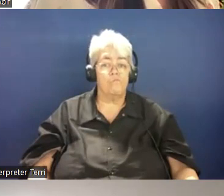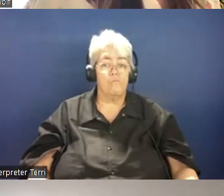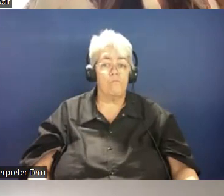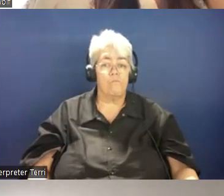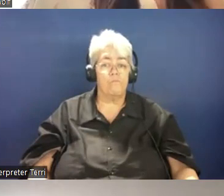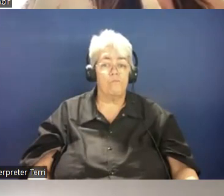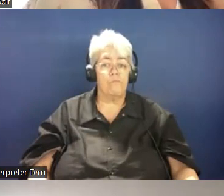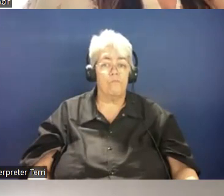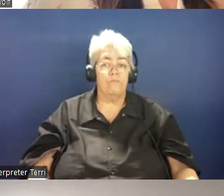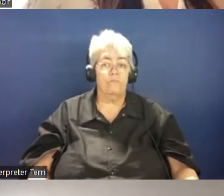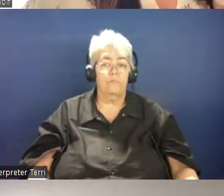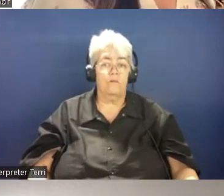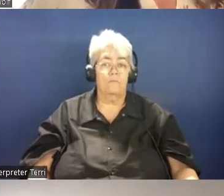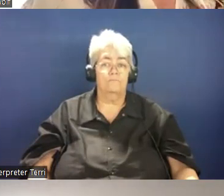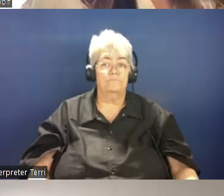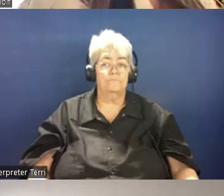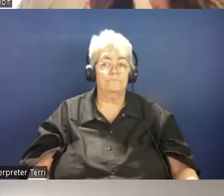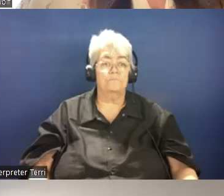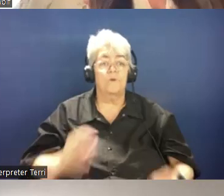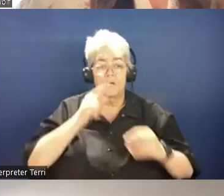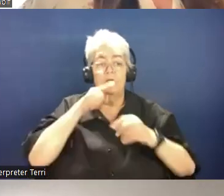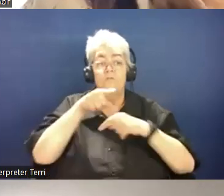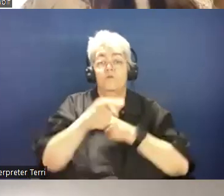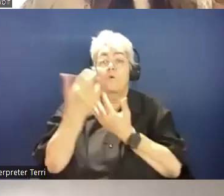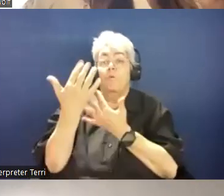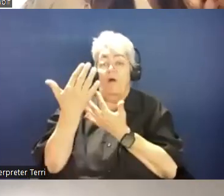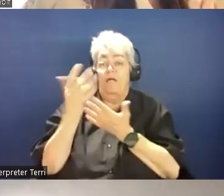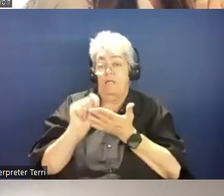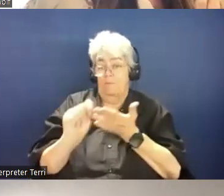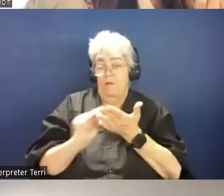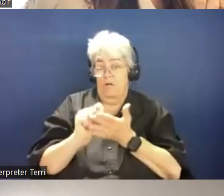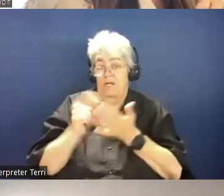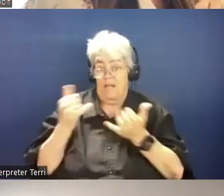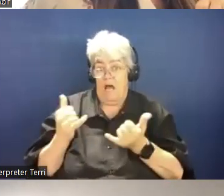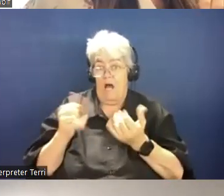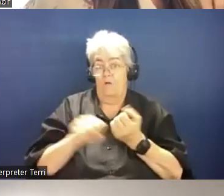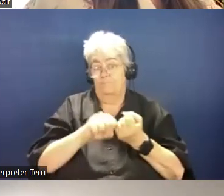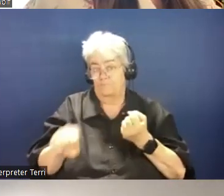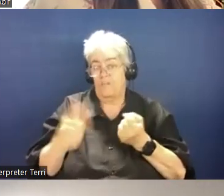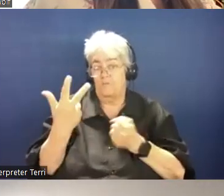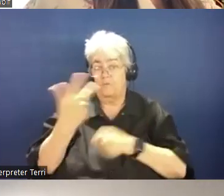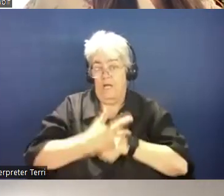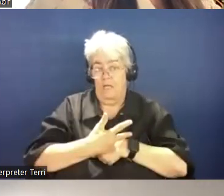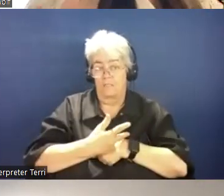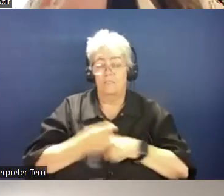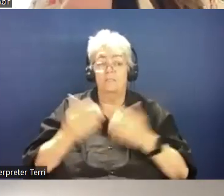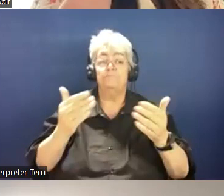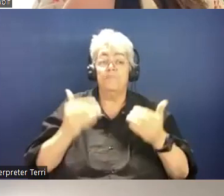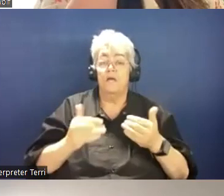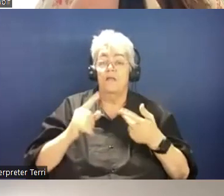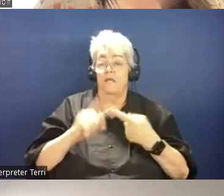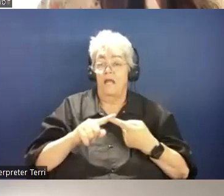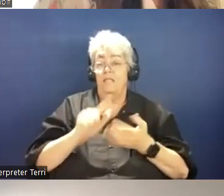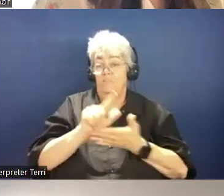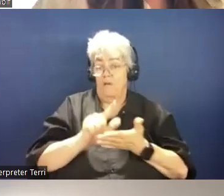Okay, so the waiting period, 3 days now. The next bill is Senate Bill 170 and this